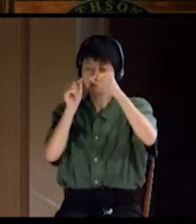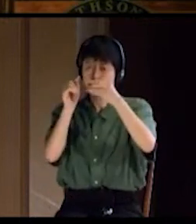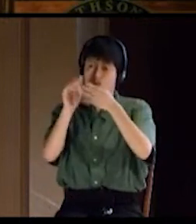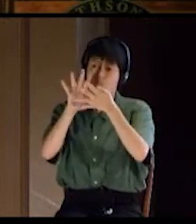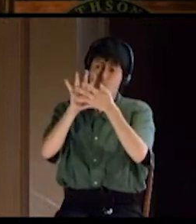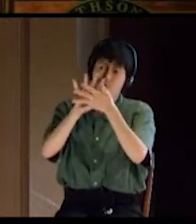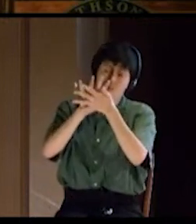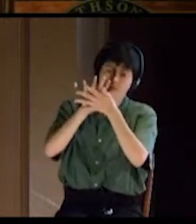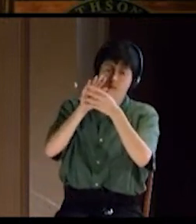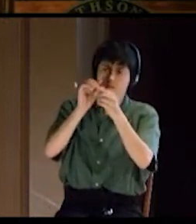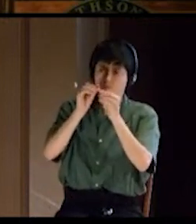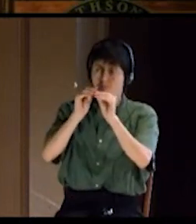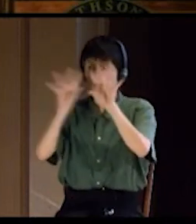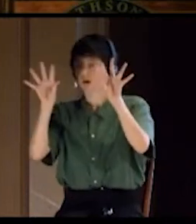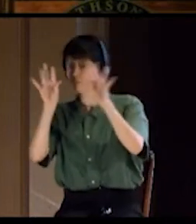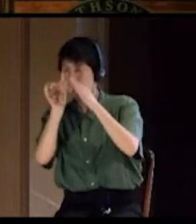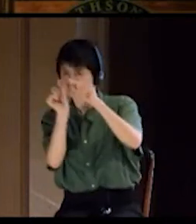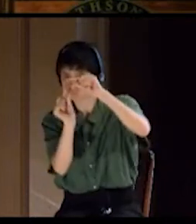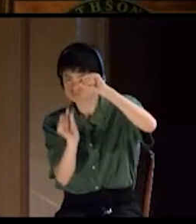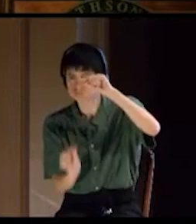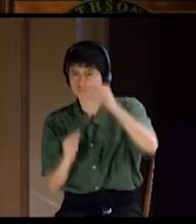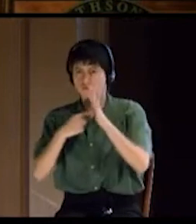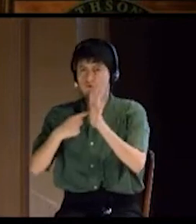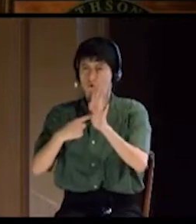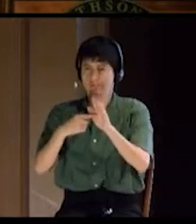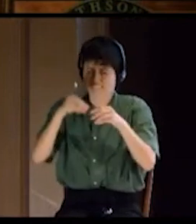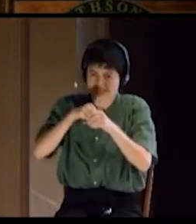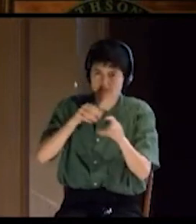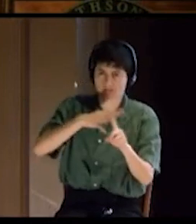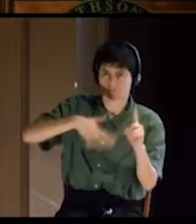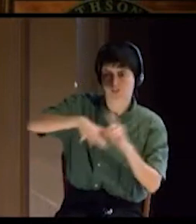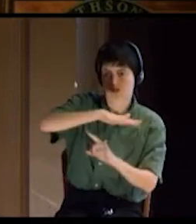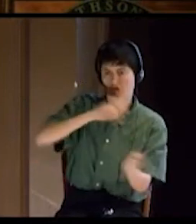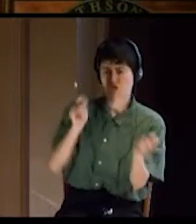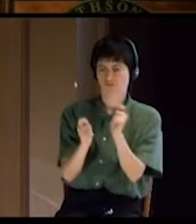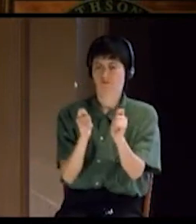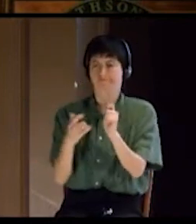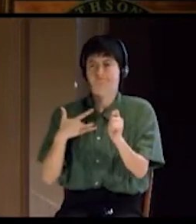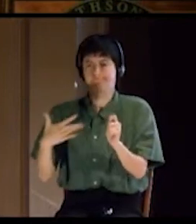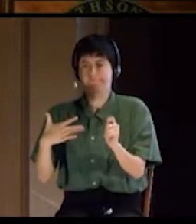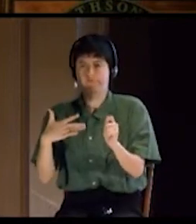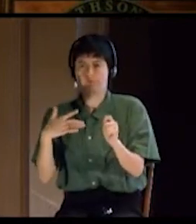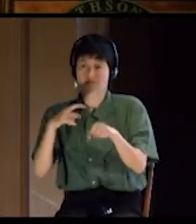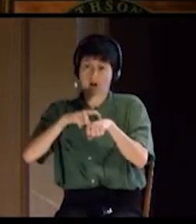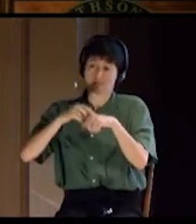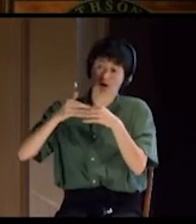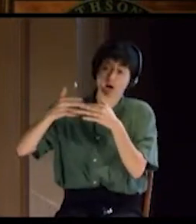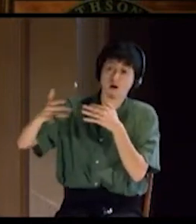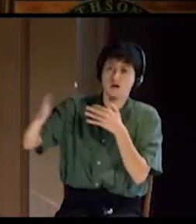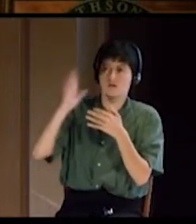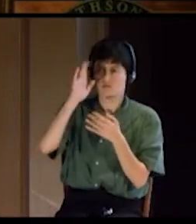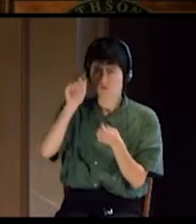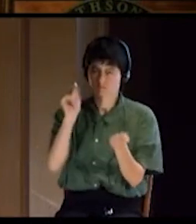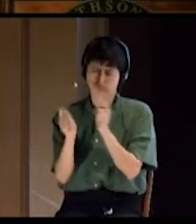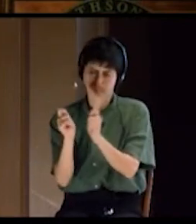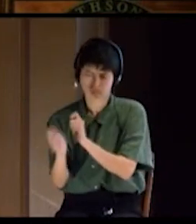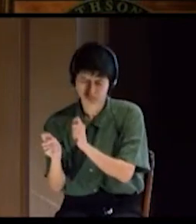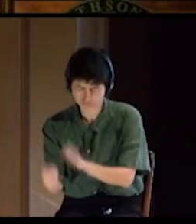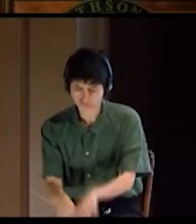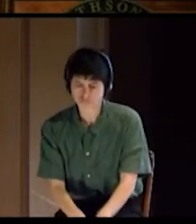to happen over time. And then also abiotic, such as temperature change, where we are gonna see changes in how warm our winters are